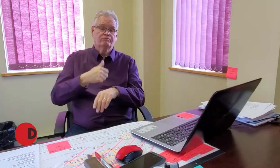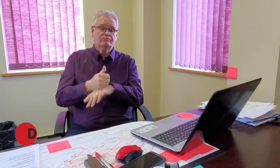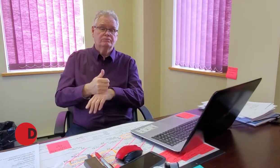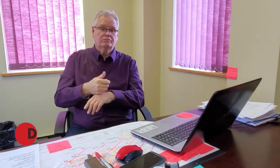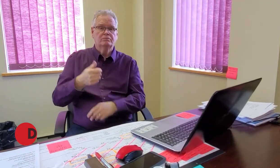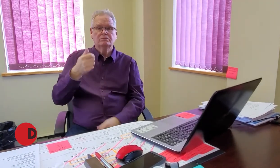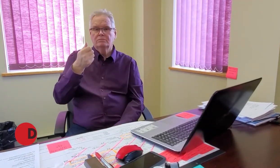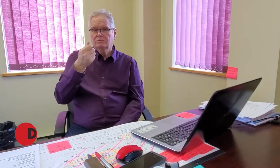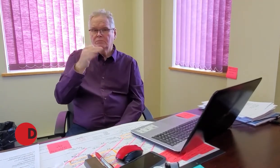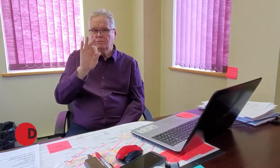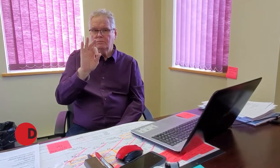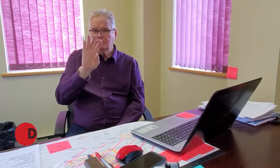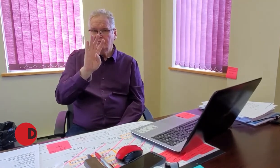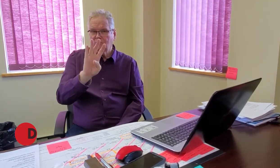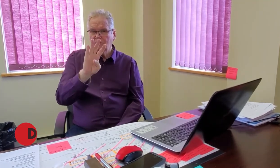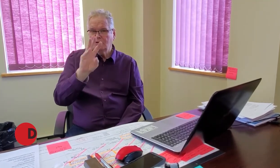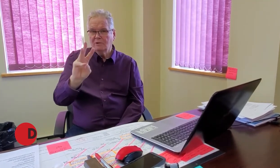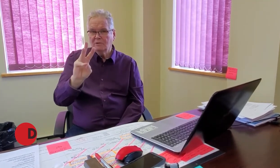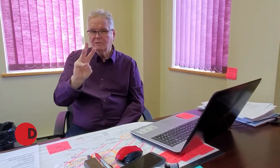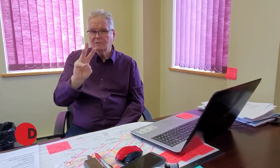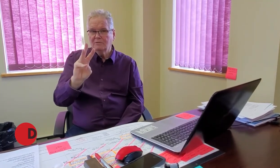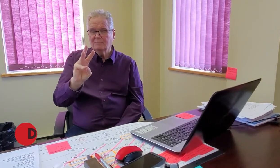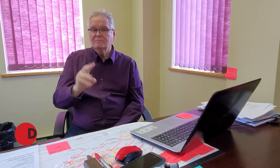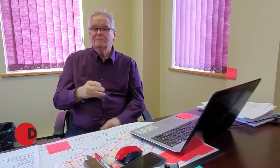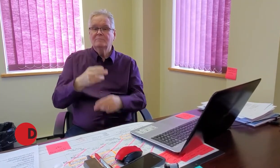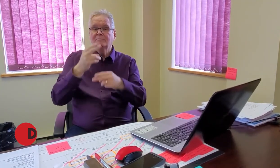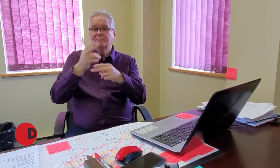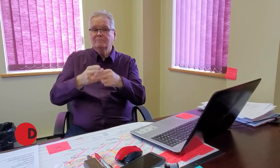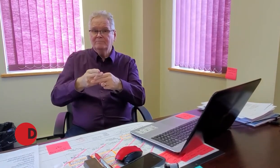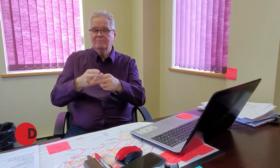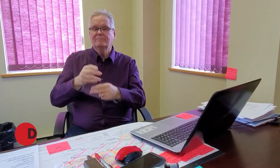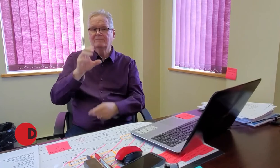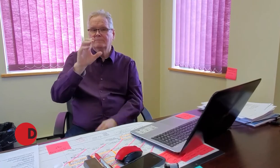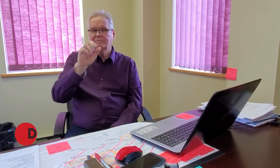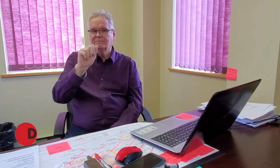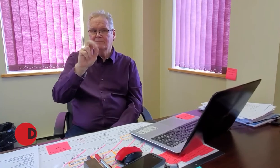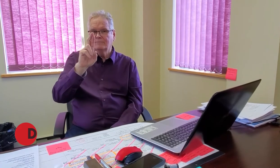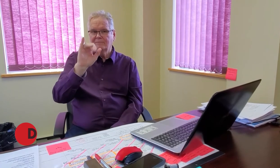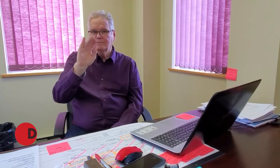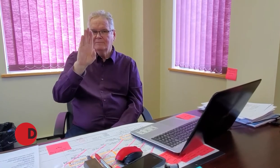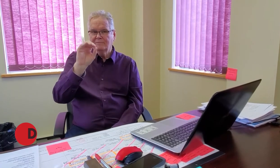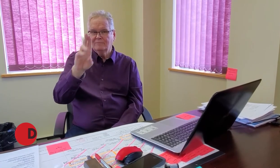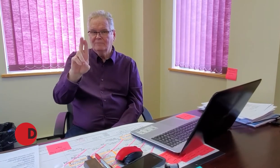Our organization started in 1946 first called